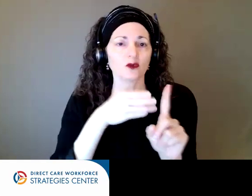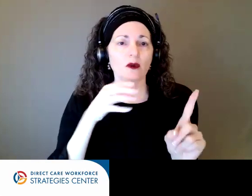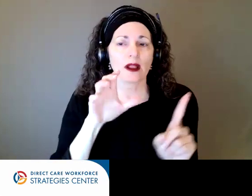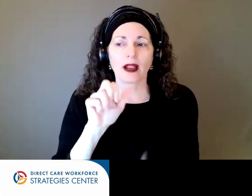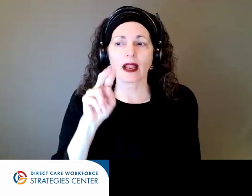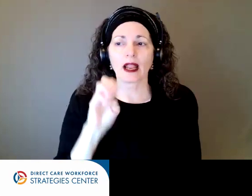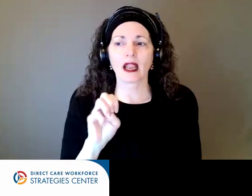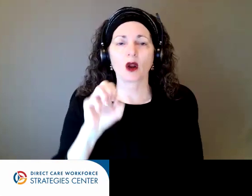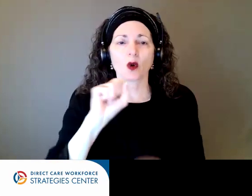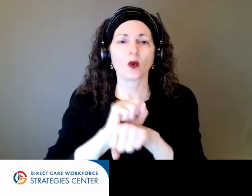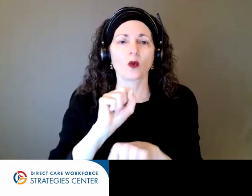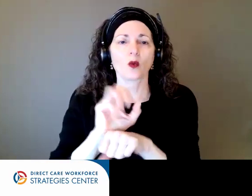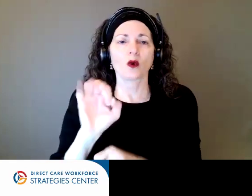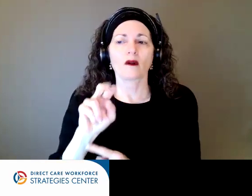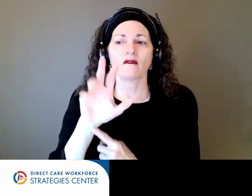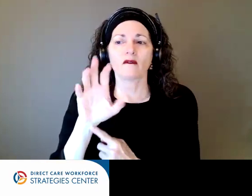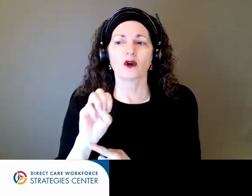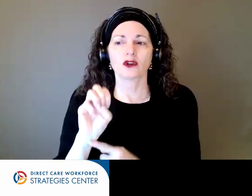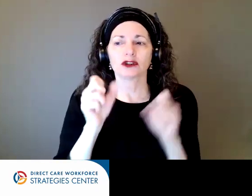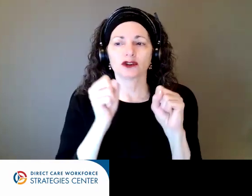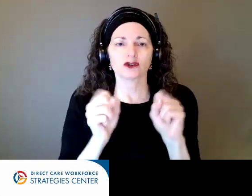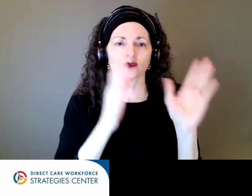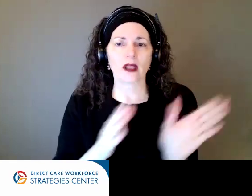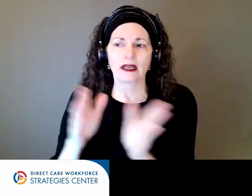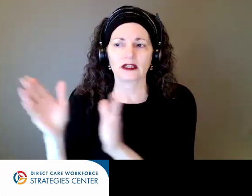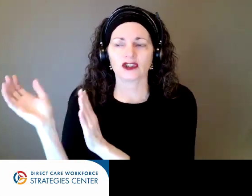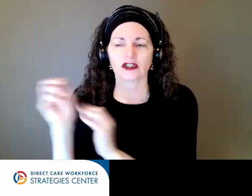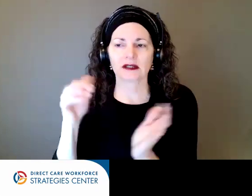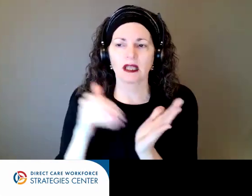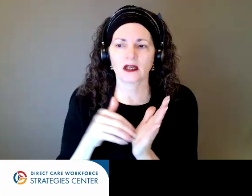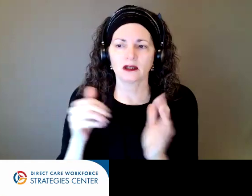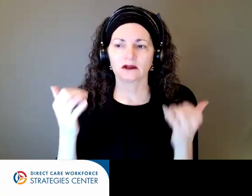Today's webinar is titled "Federal Action to Address the Direct Care Workforce Crisis."